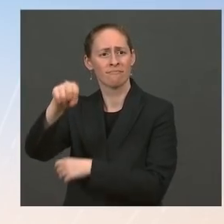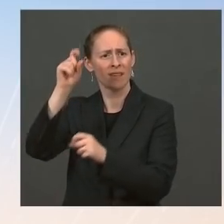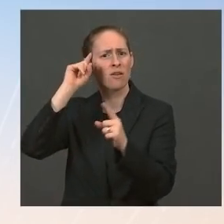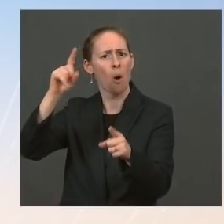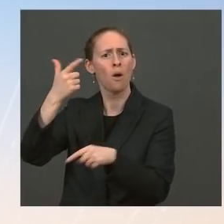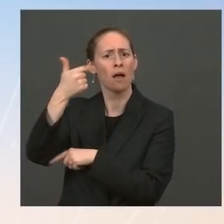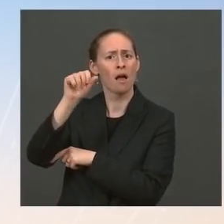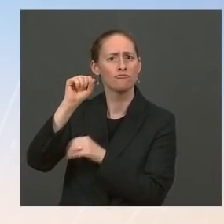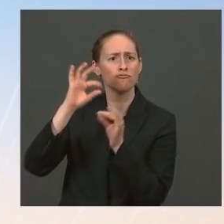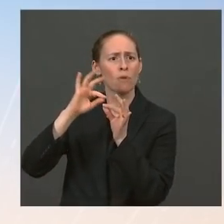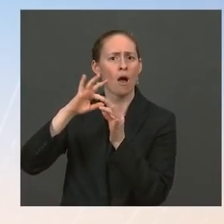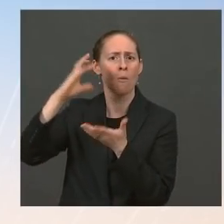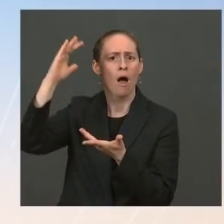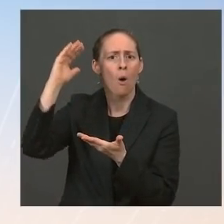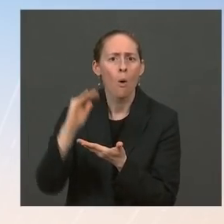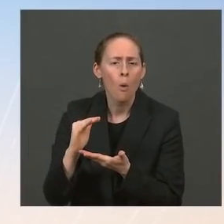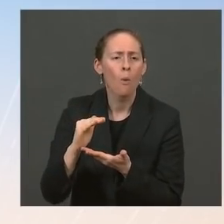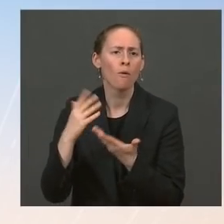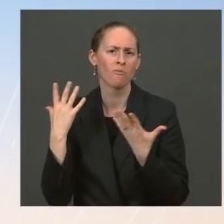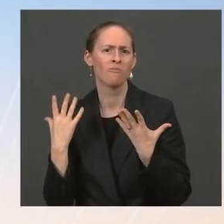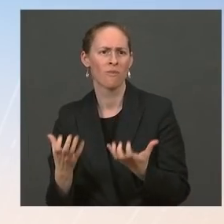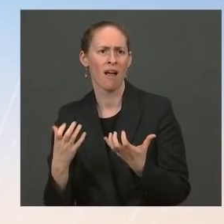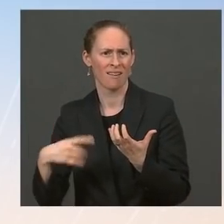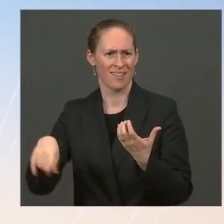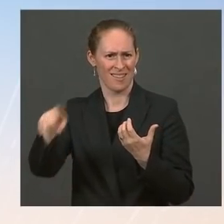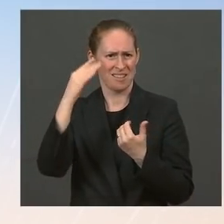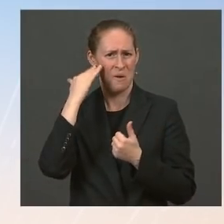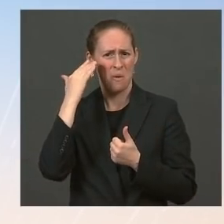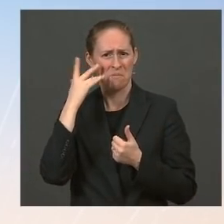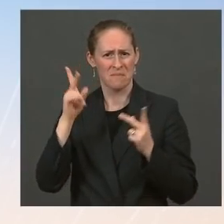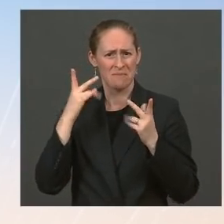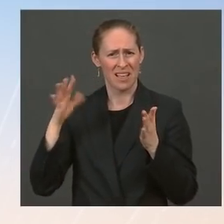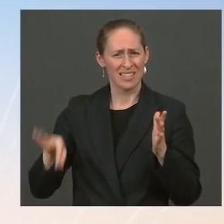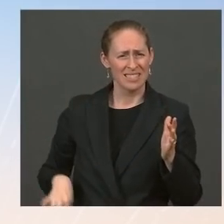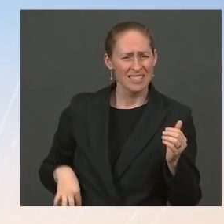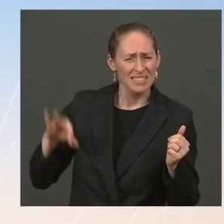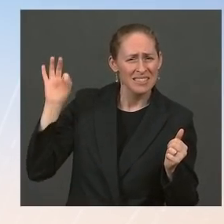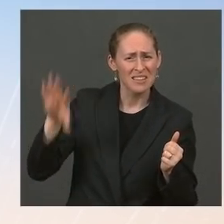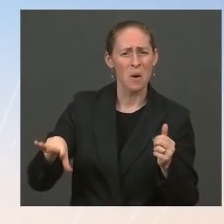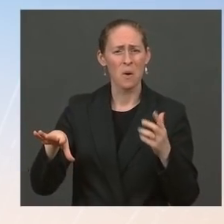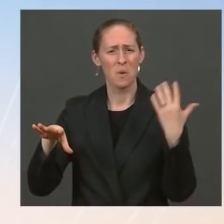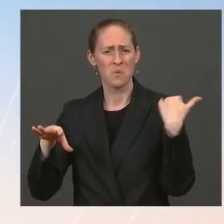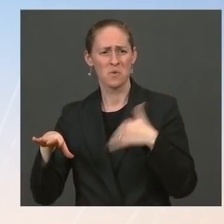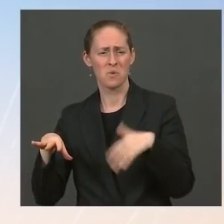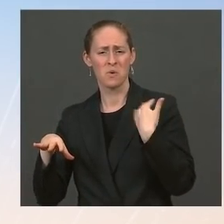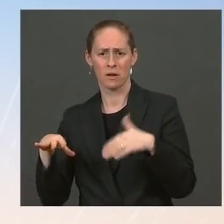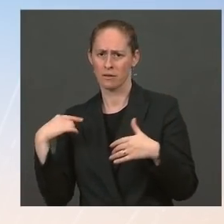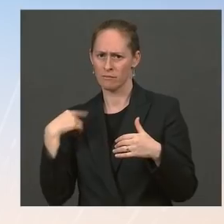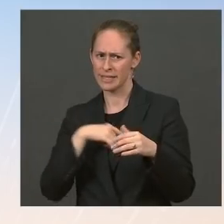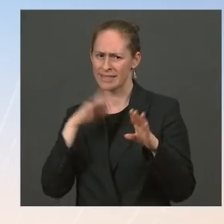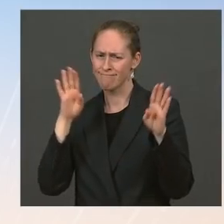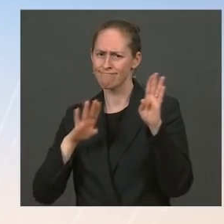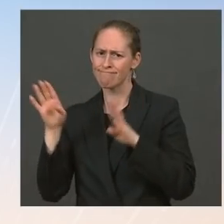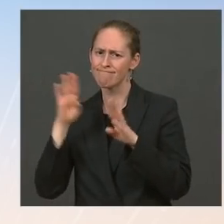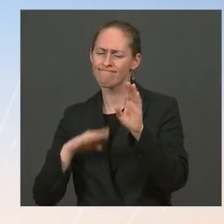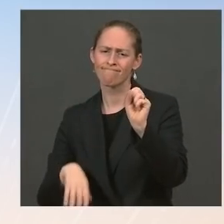as you know, are experiencing, not just here in the United States -- is of utmost concern and a priority to the President. A Canadian day.